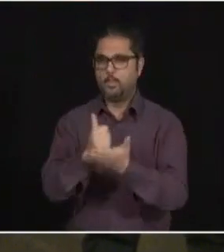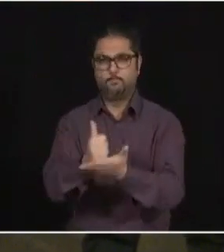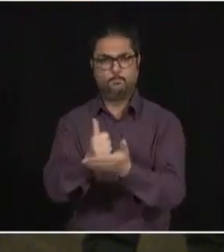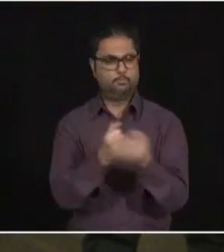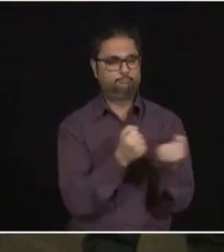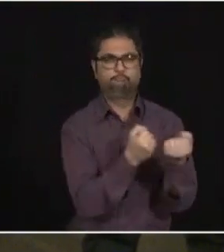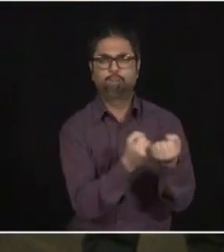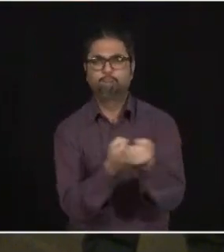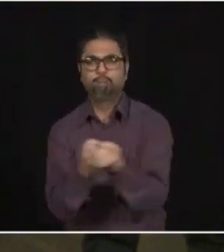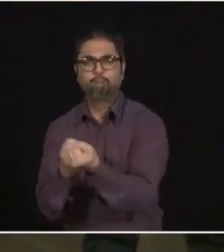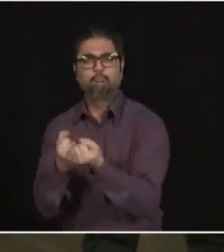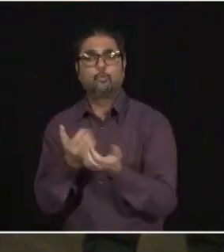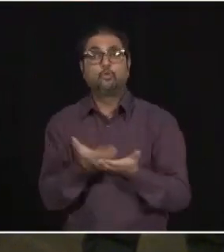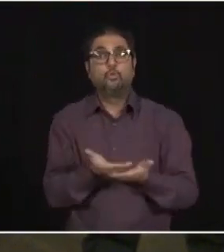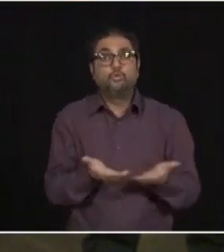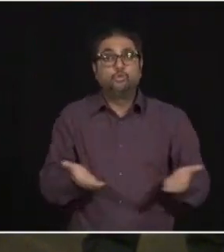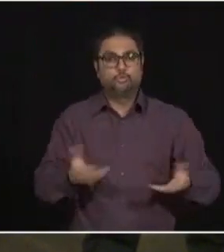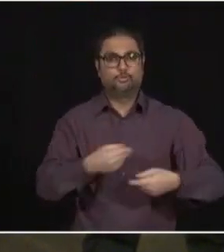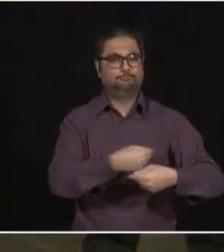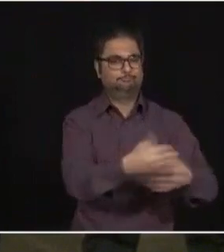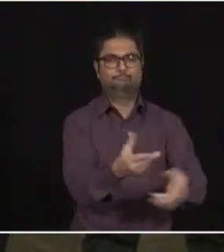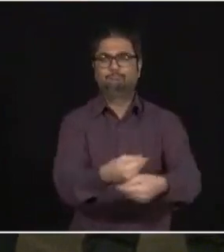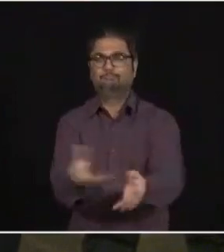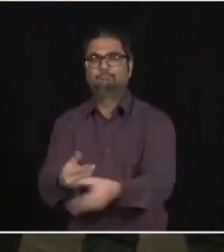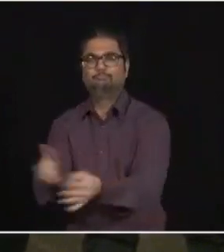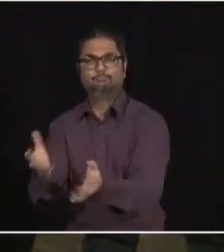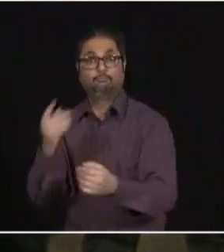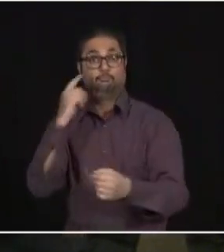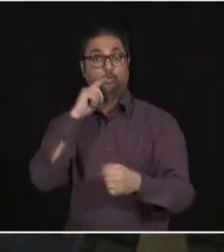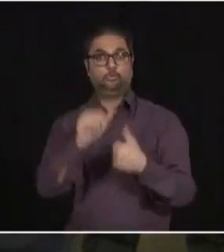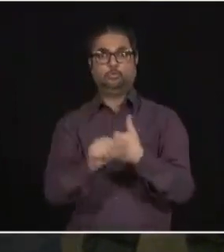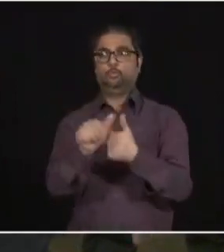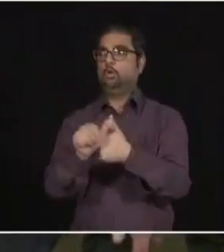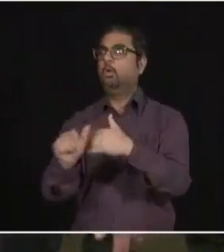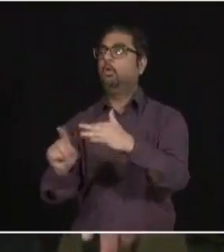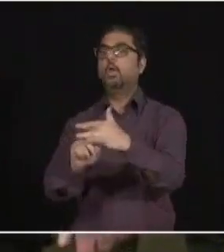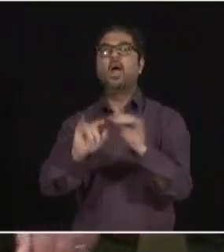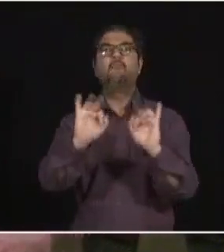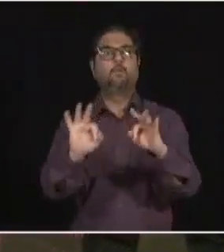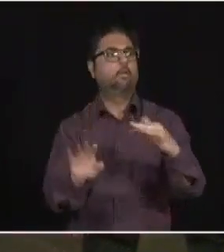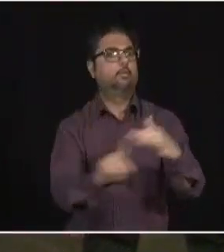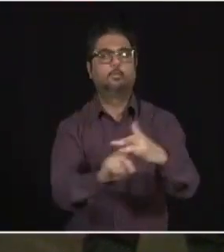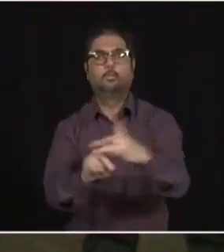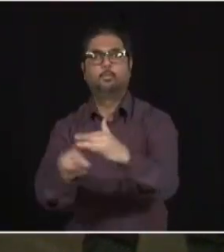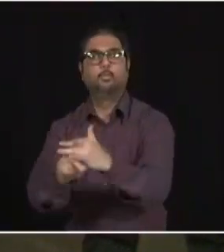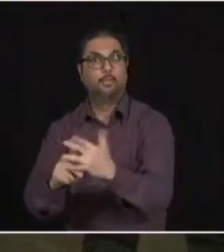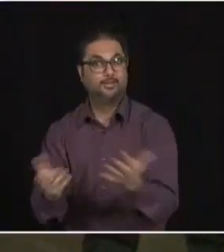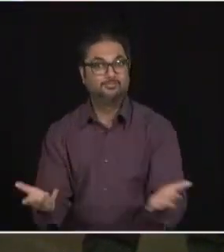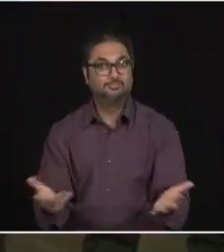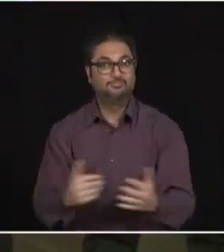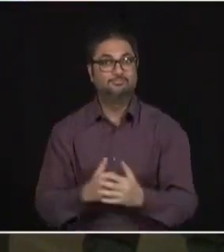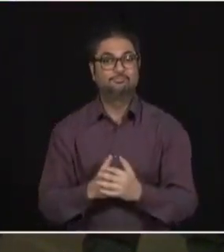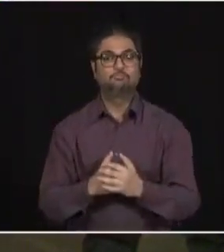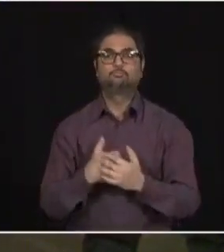Thank you. We'll open the phone line for questions. One question, one follow-up,